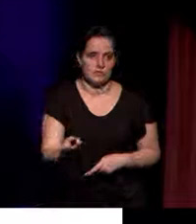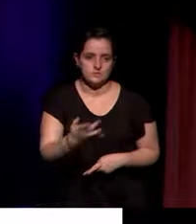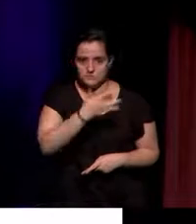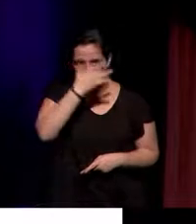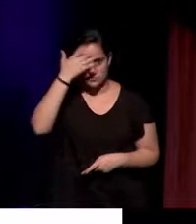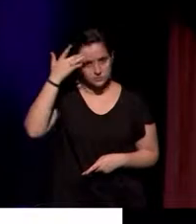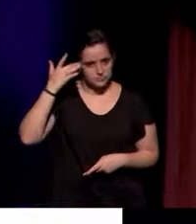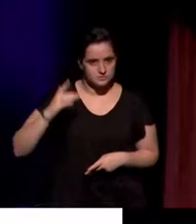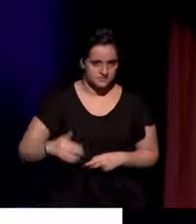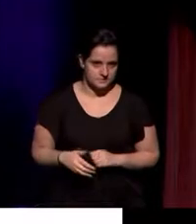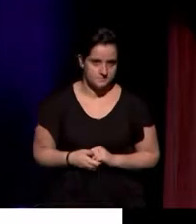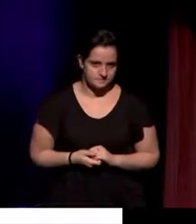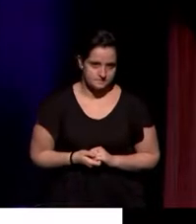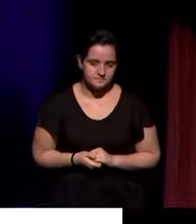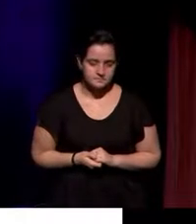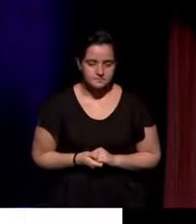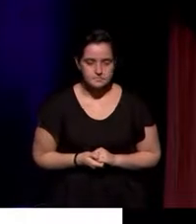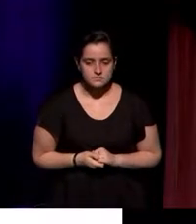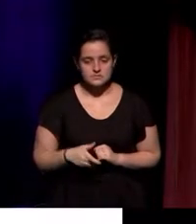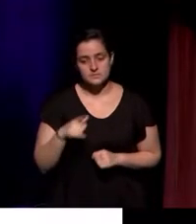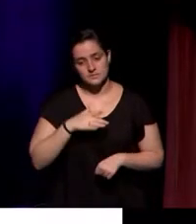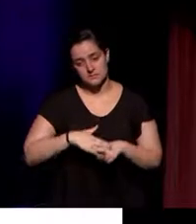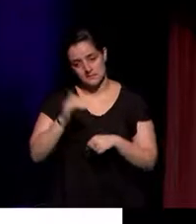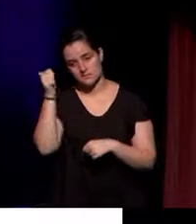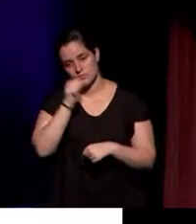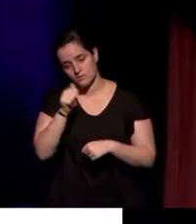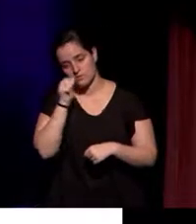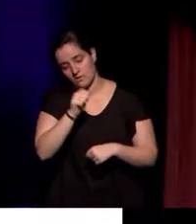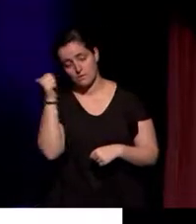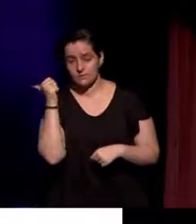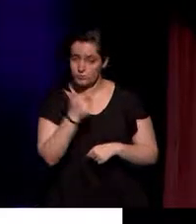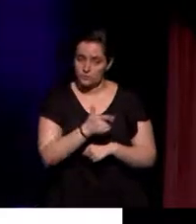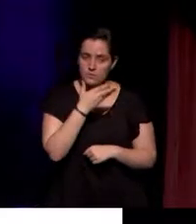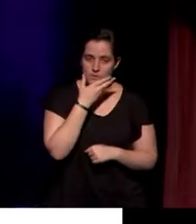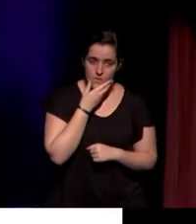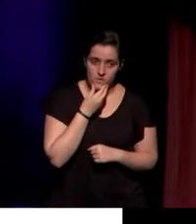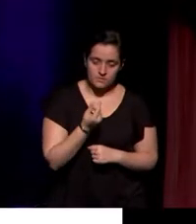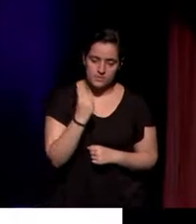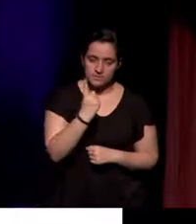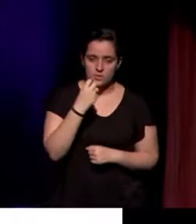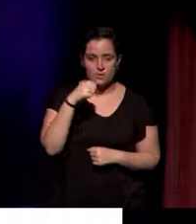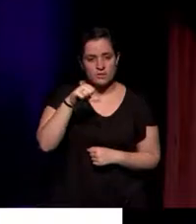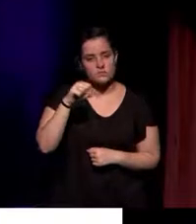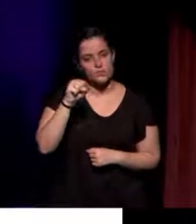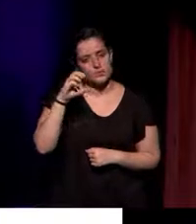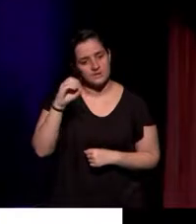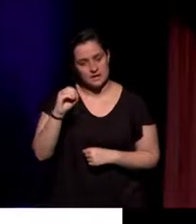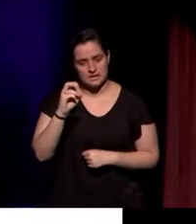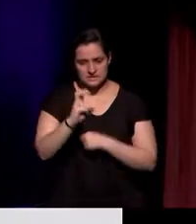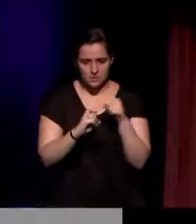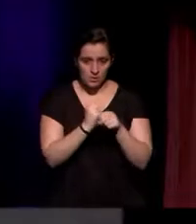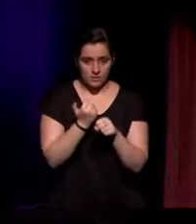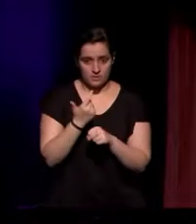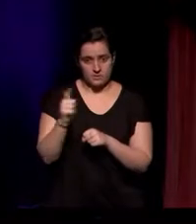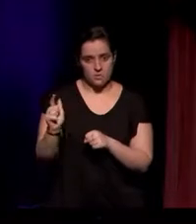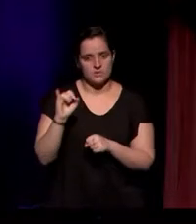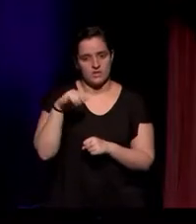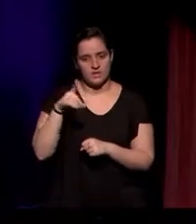and it's more women than men, in 1980, five years after independence, we had more or less 12 million,